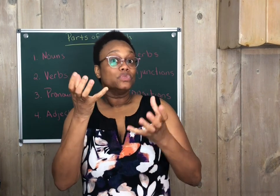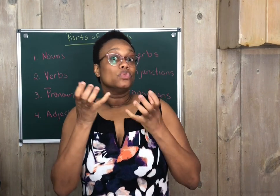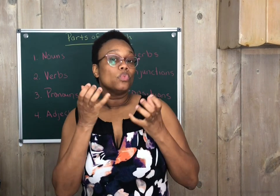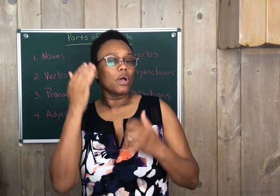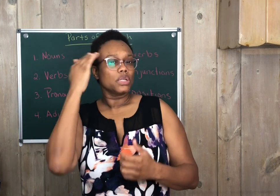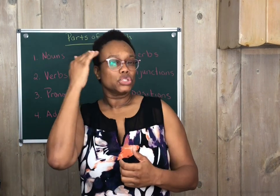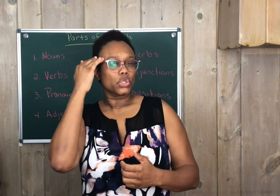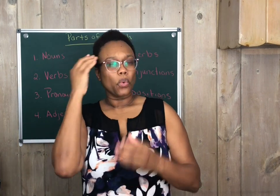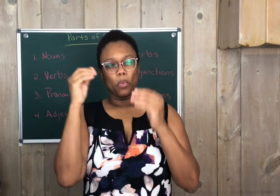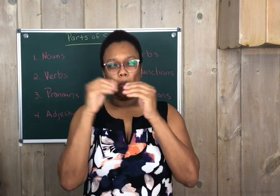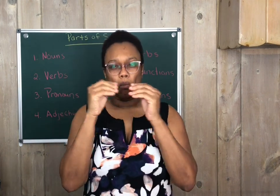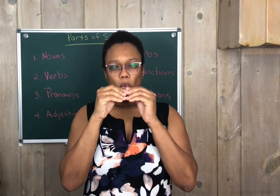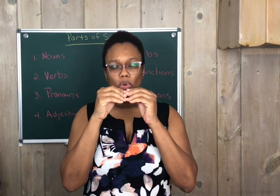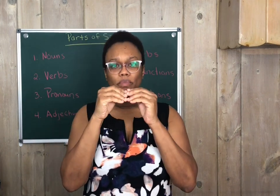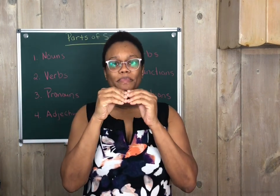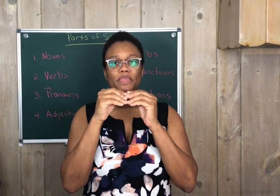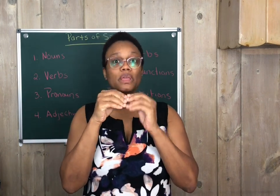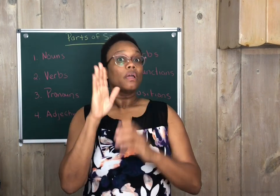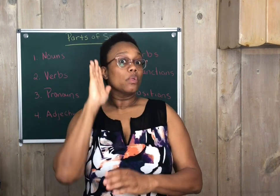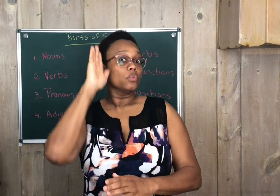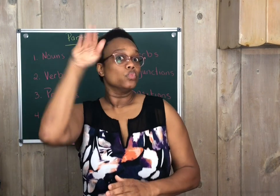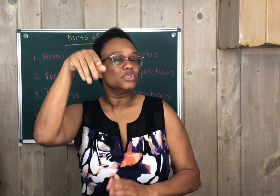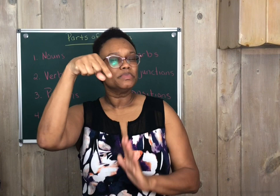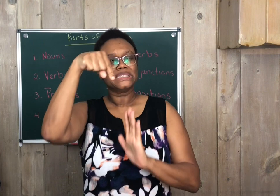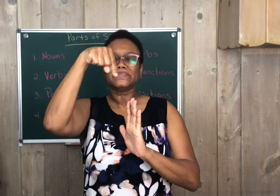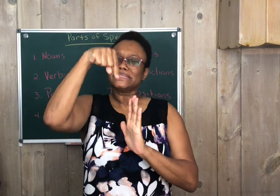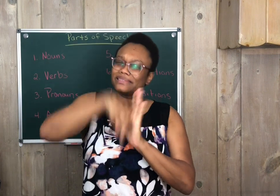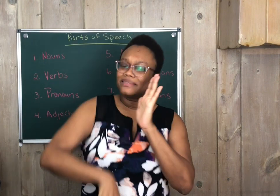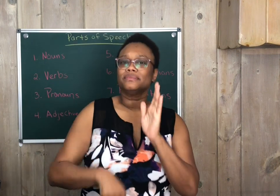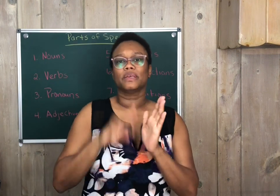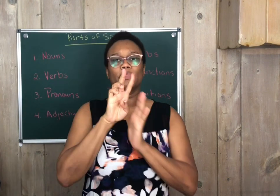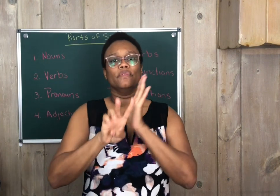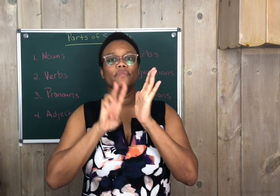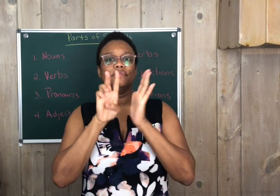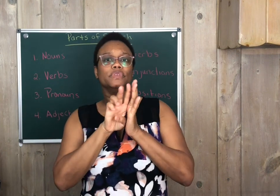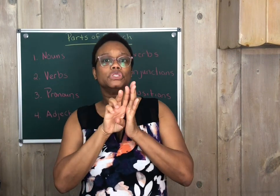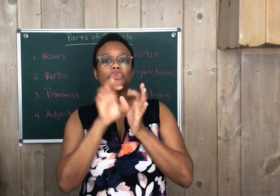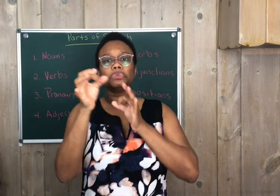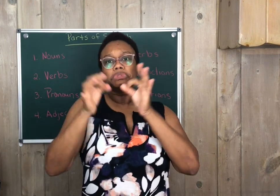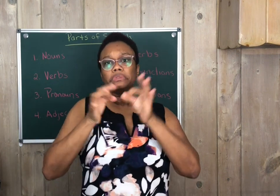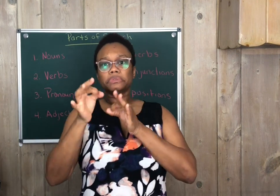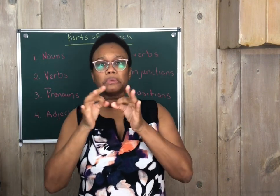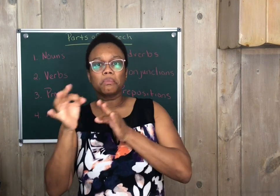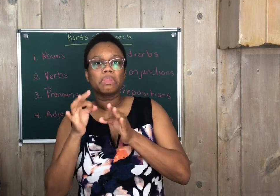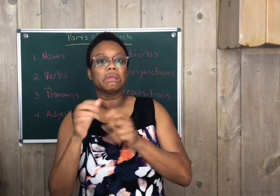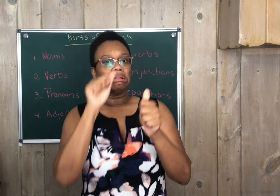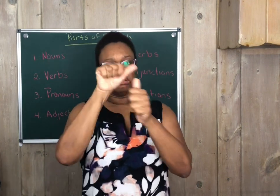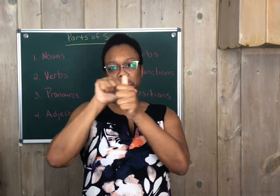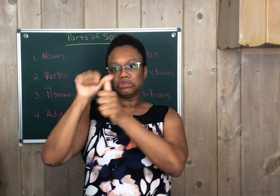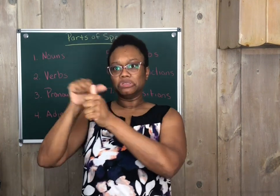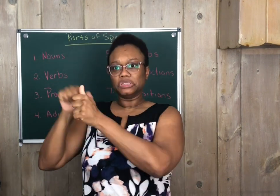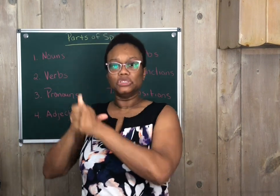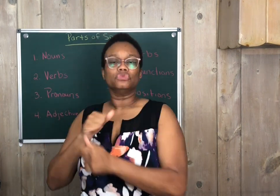If you want to know more there will be videos that go over the